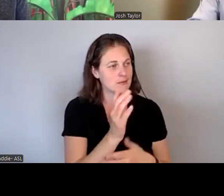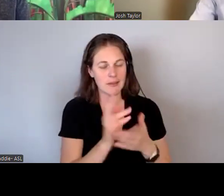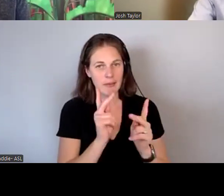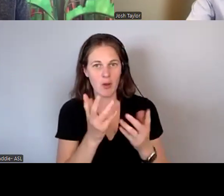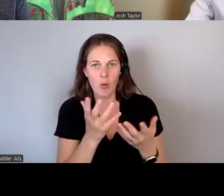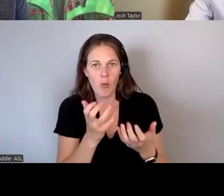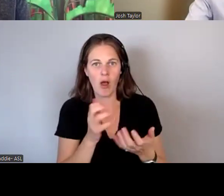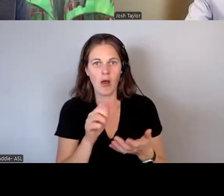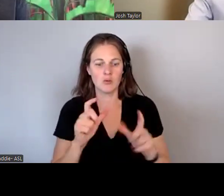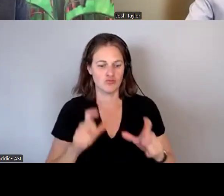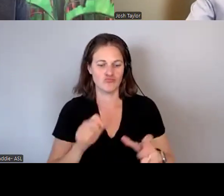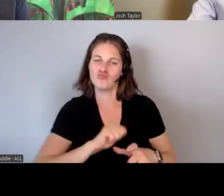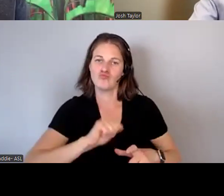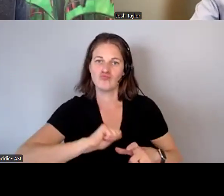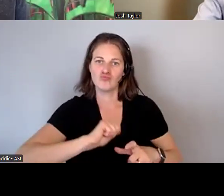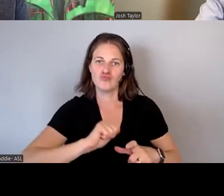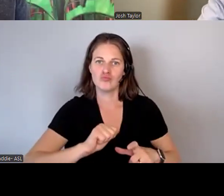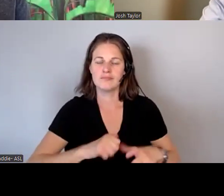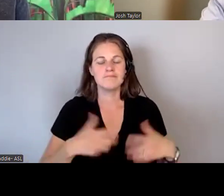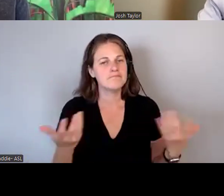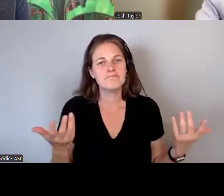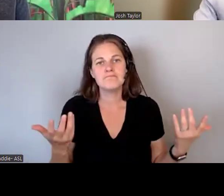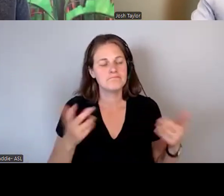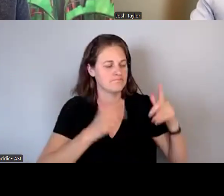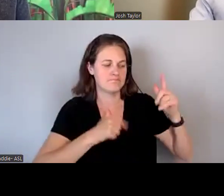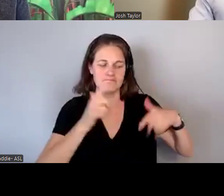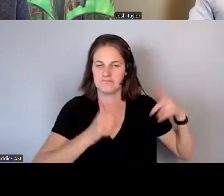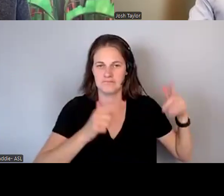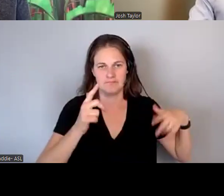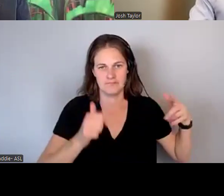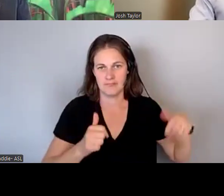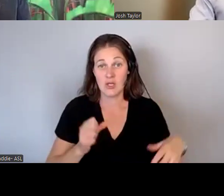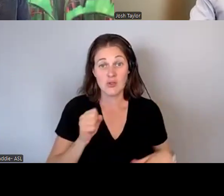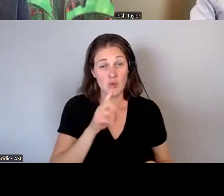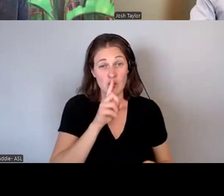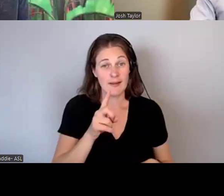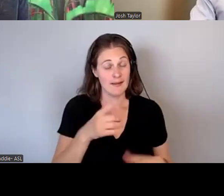So I think where I like to start is what is internally,